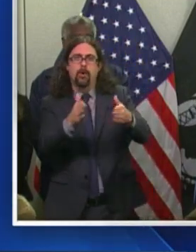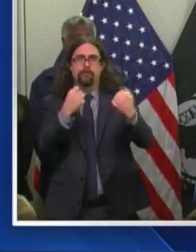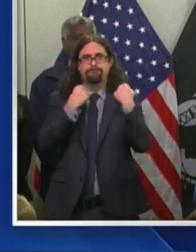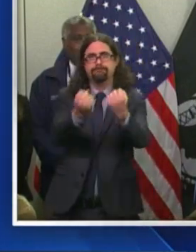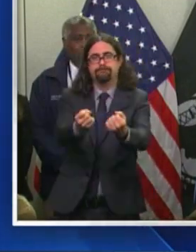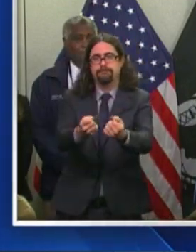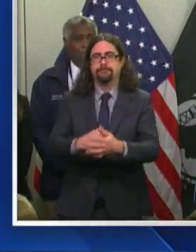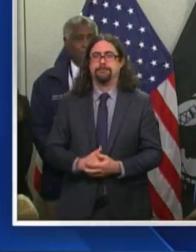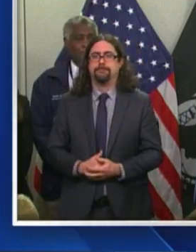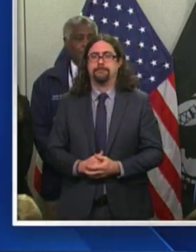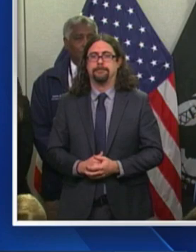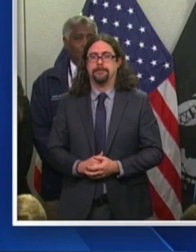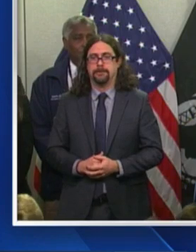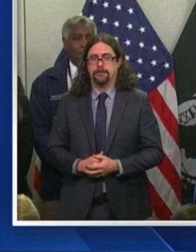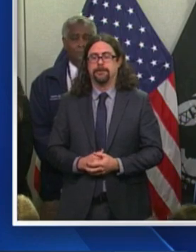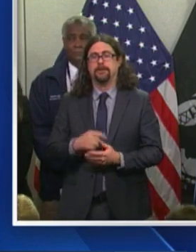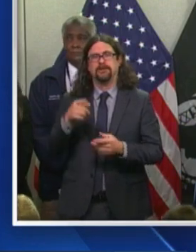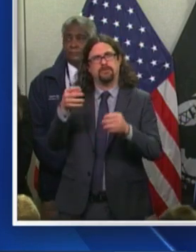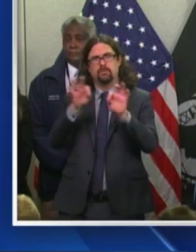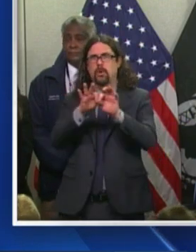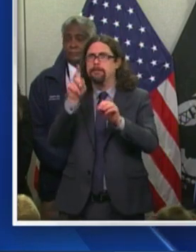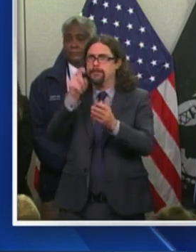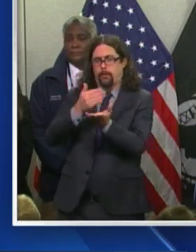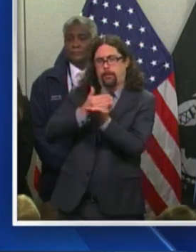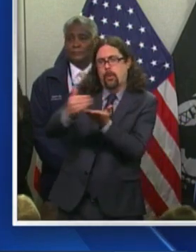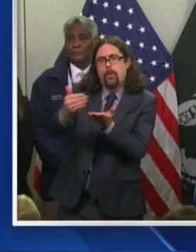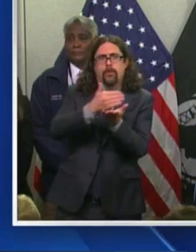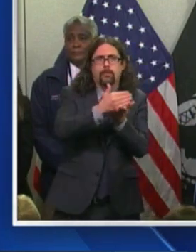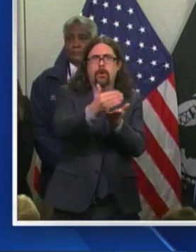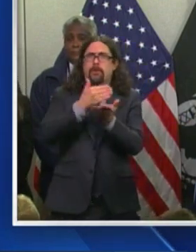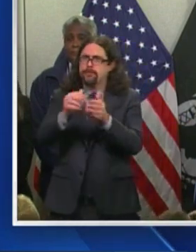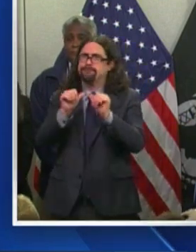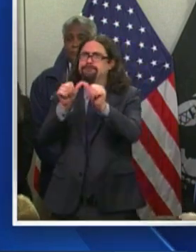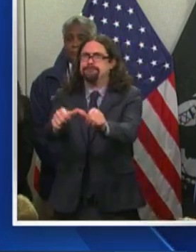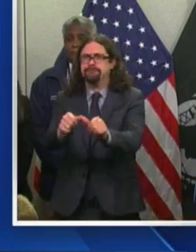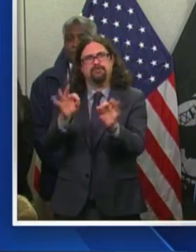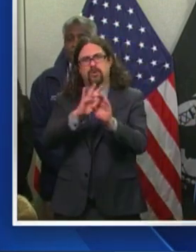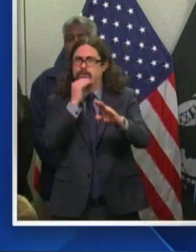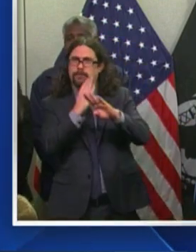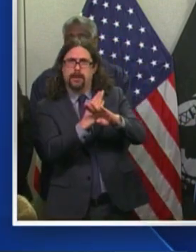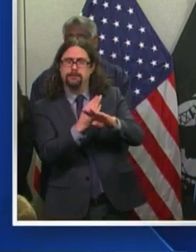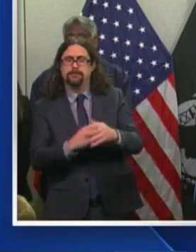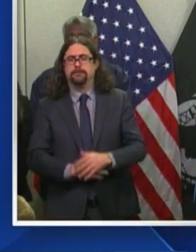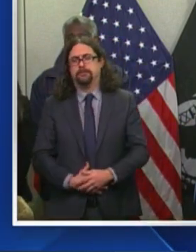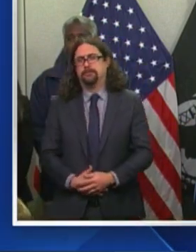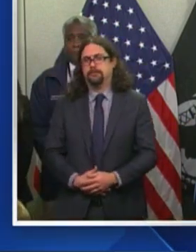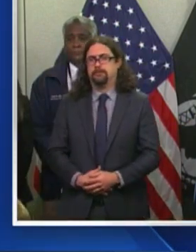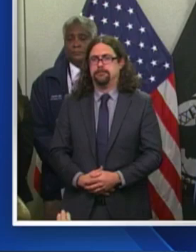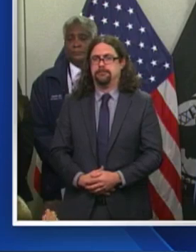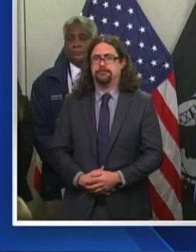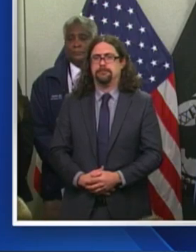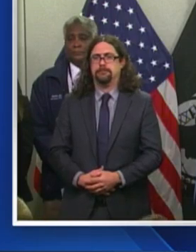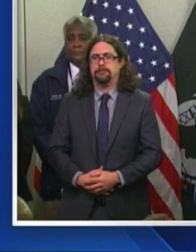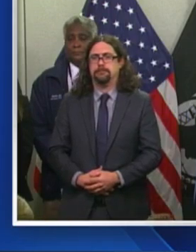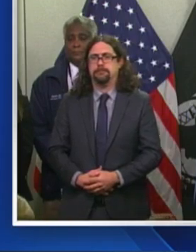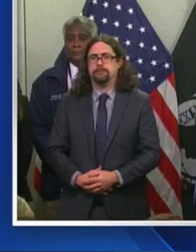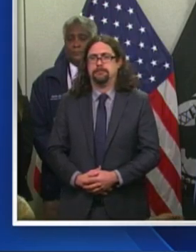FROM A TRAVEL BAN. WE HAD THE PROSPECT LAST YEAR OF AN EXTRAORDINARILY LARGE BLIZZARD. AT THAT POINT WE INSTITUTED A